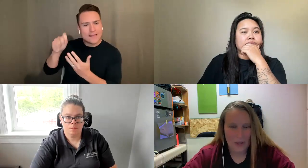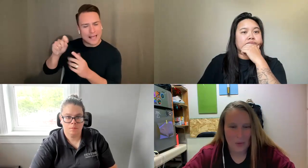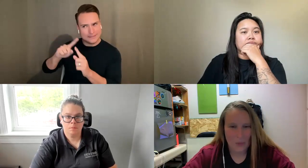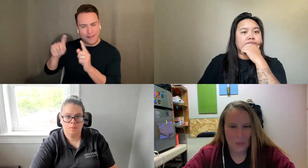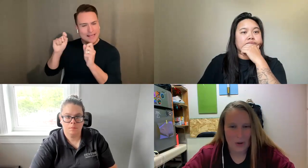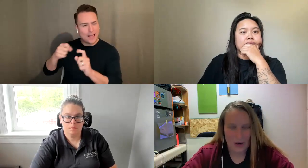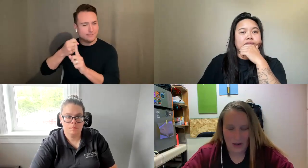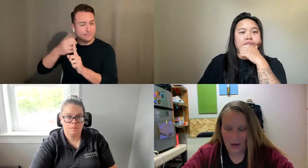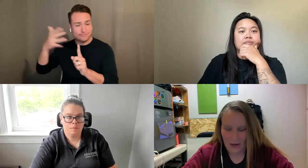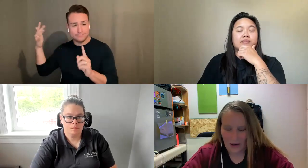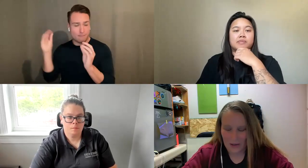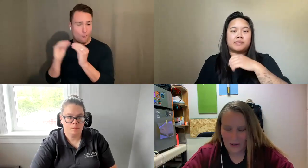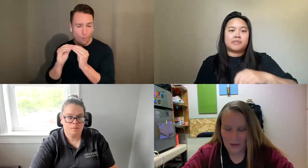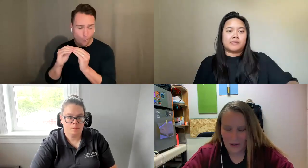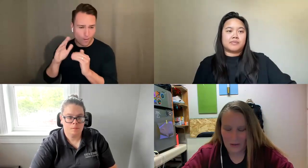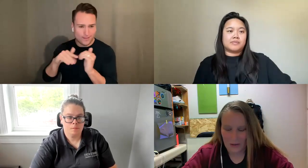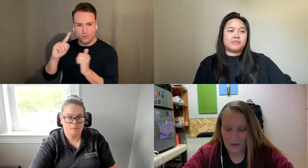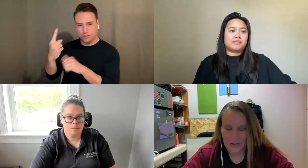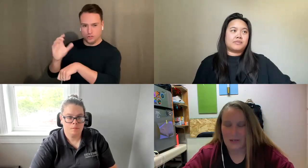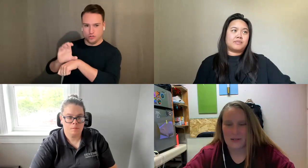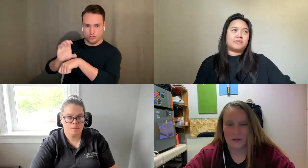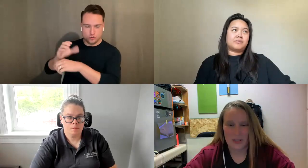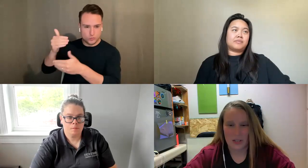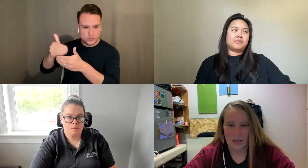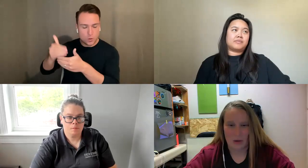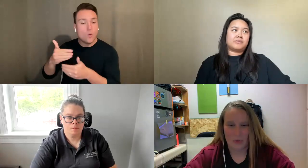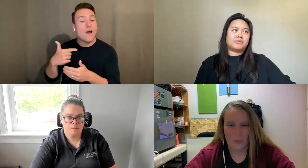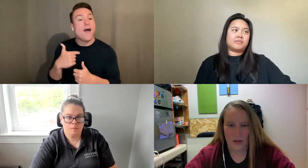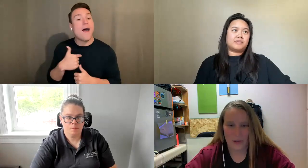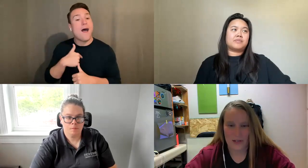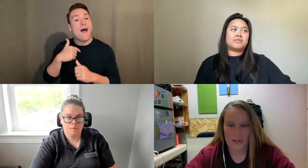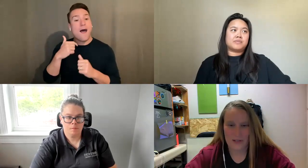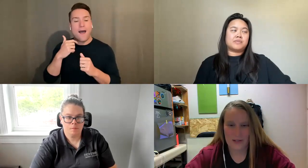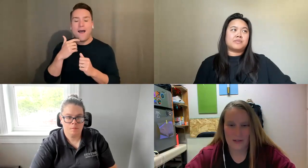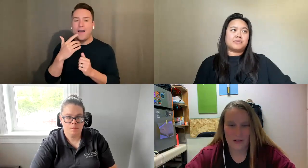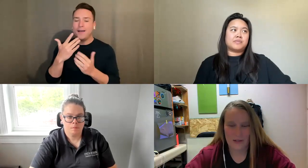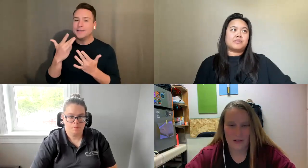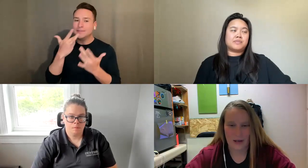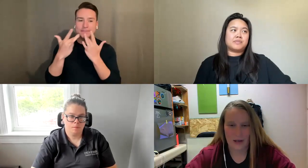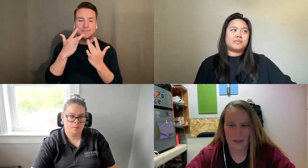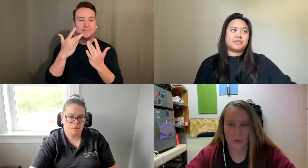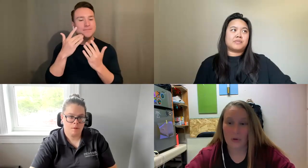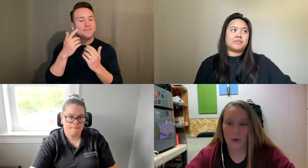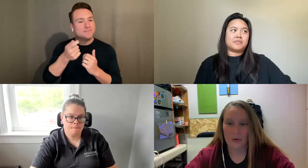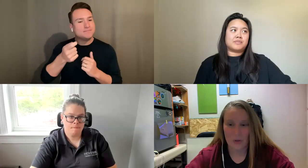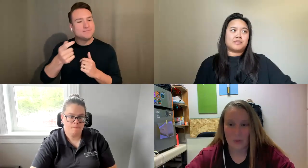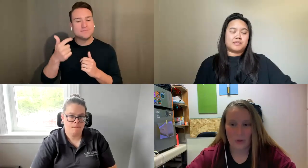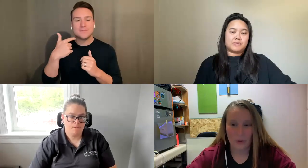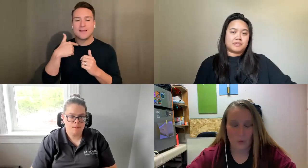But I got a little taste of teaching through my classes that I took with other people.